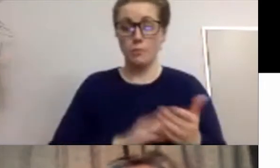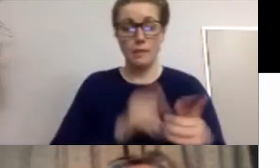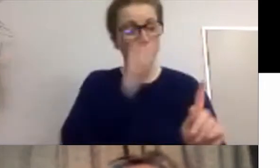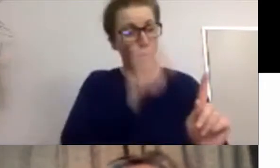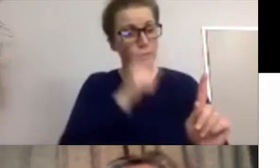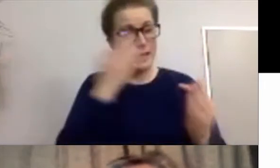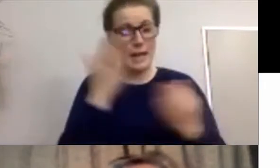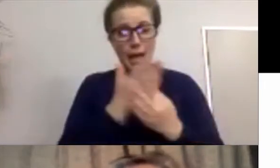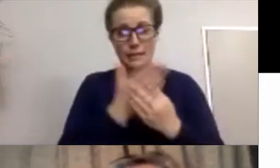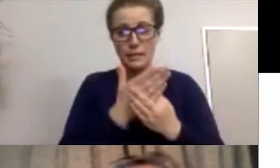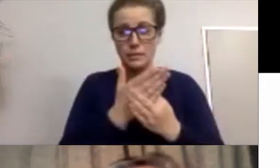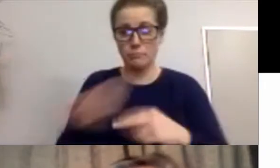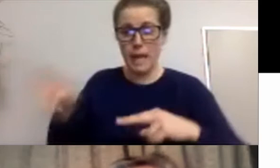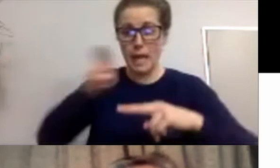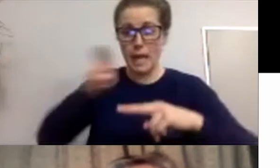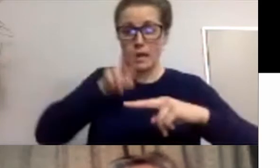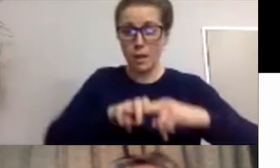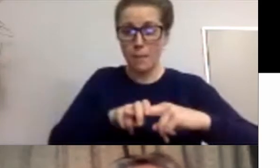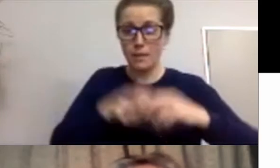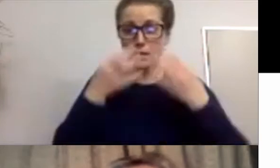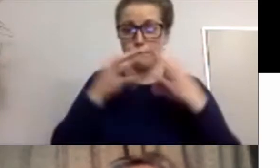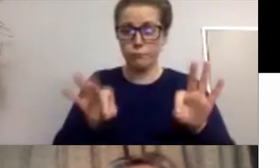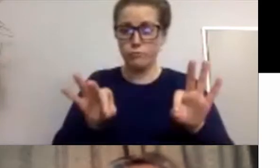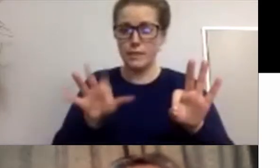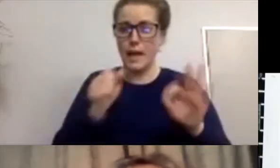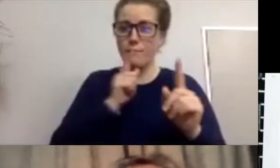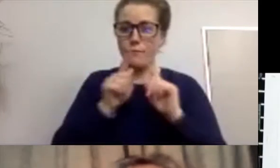and the information on our website.